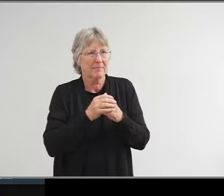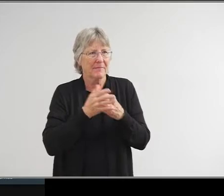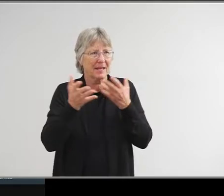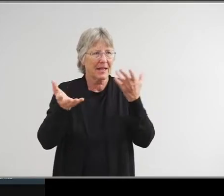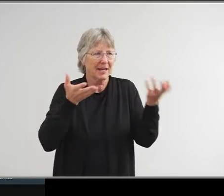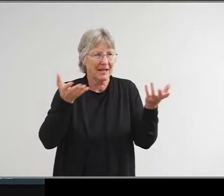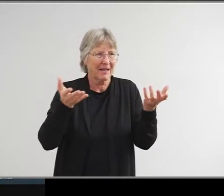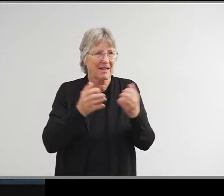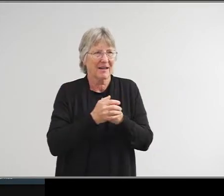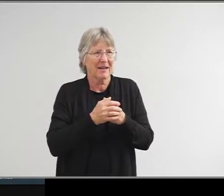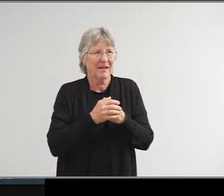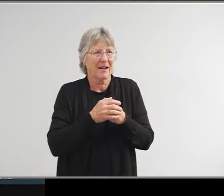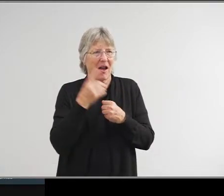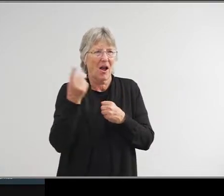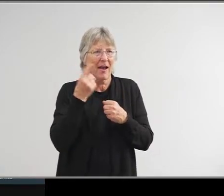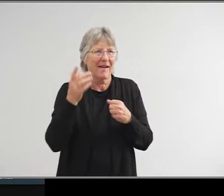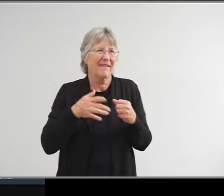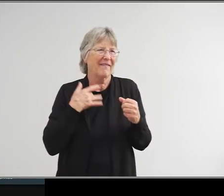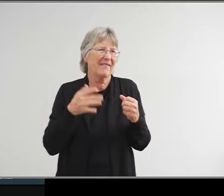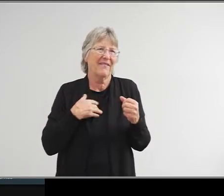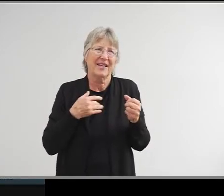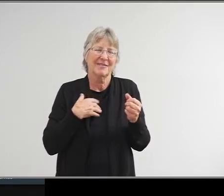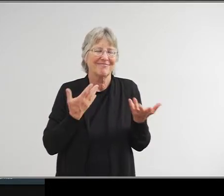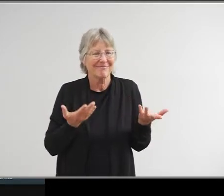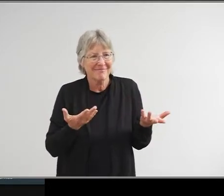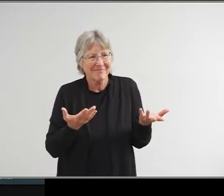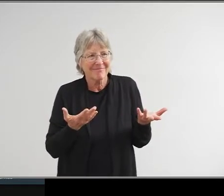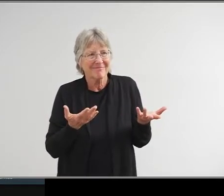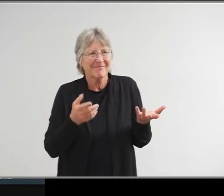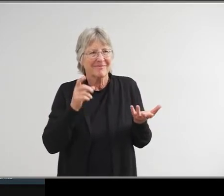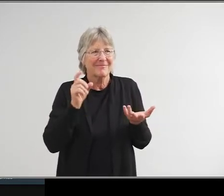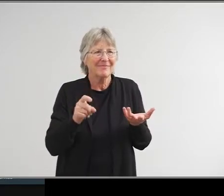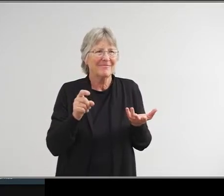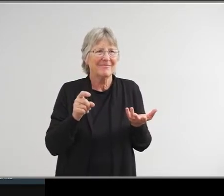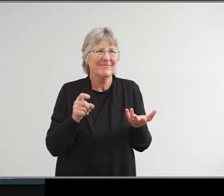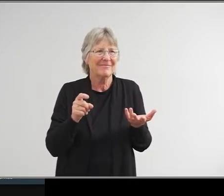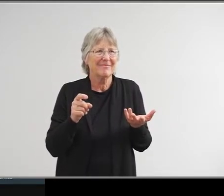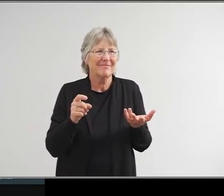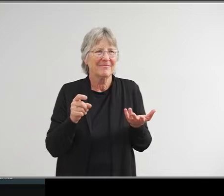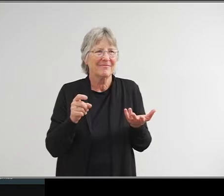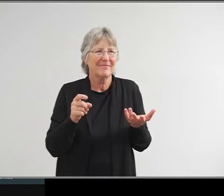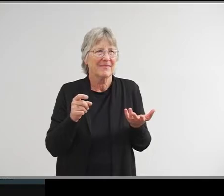So I just always feel compelled in these moments and folks are going to disagree.